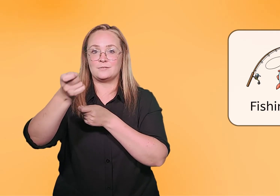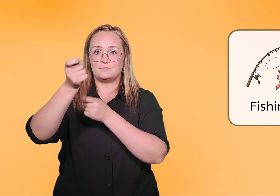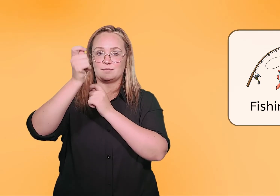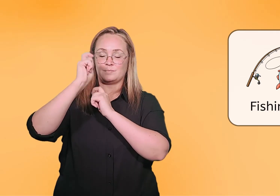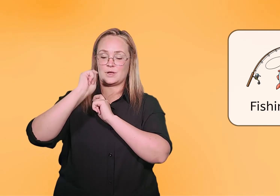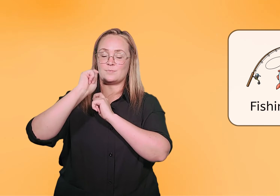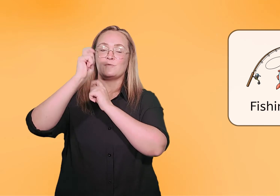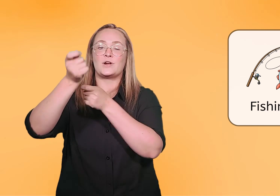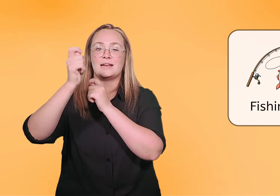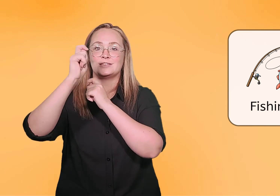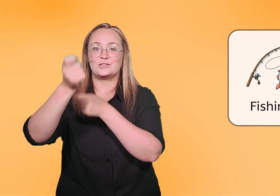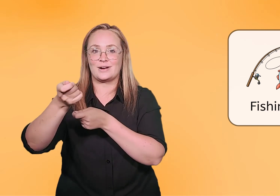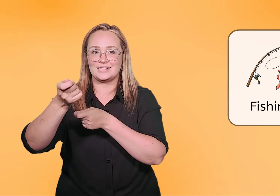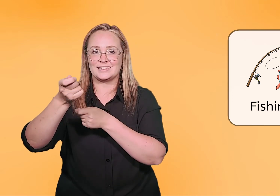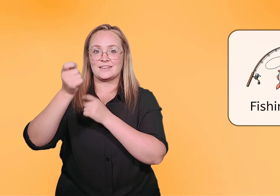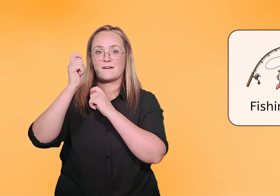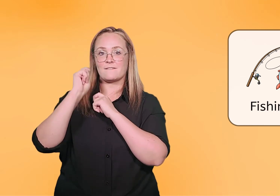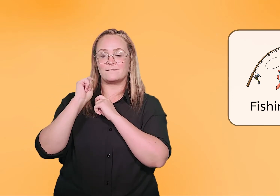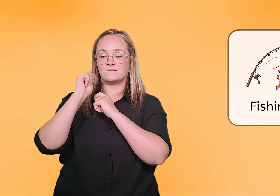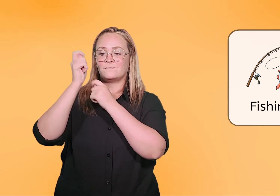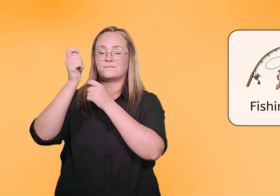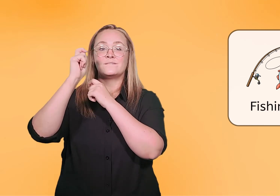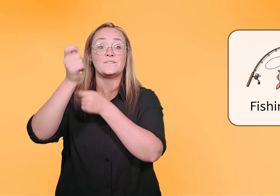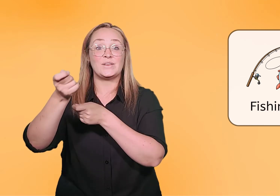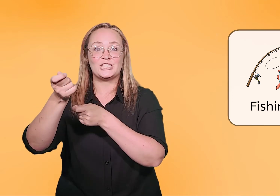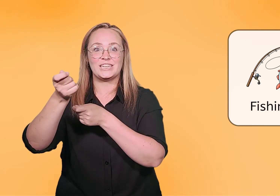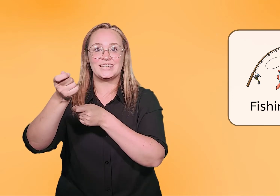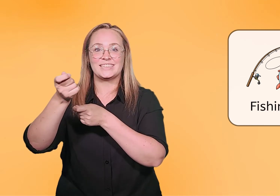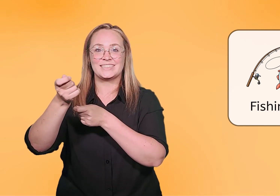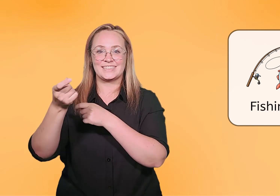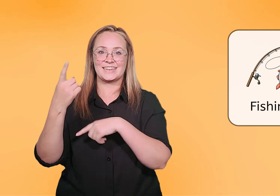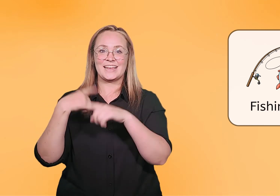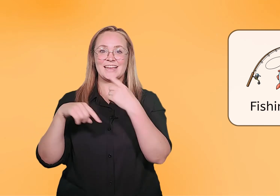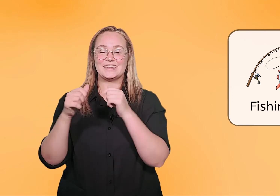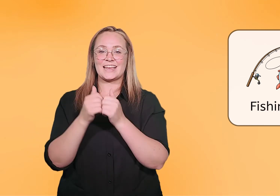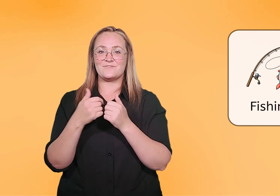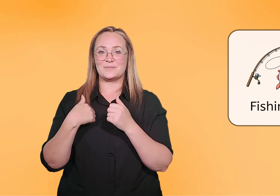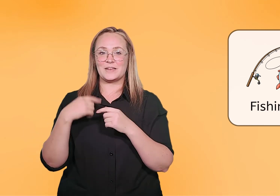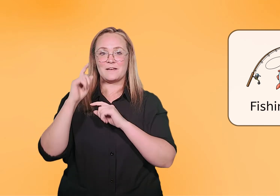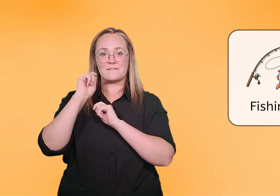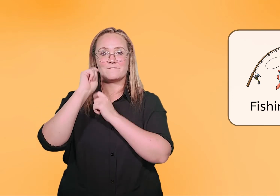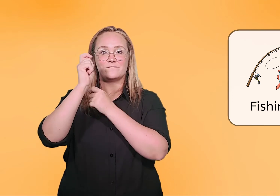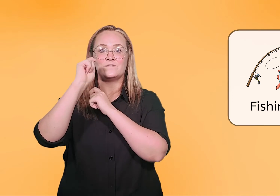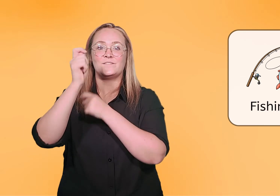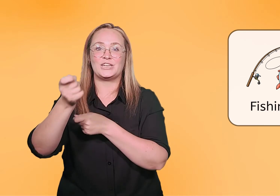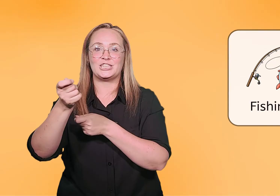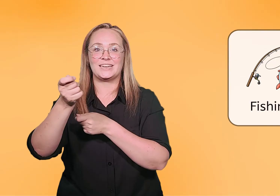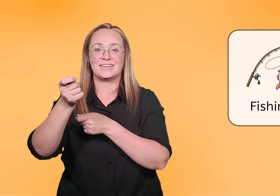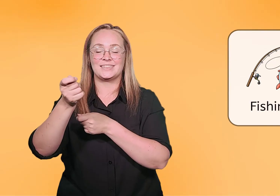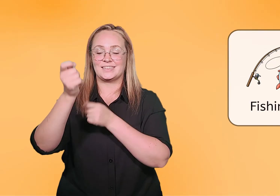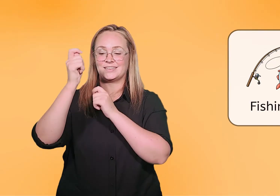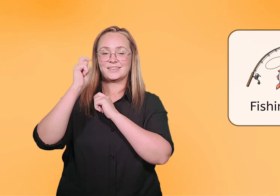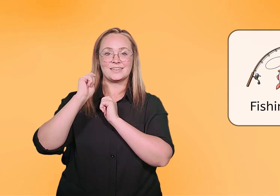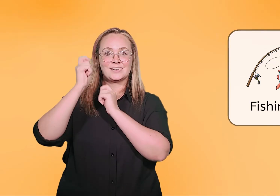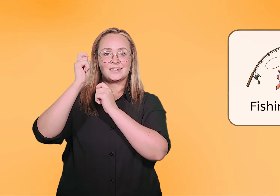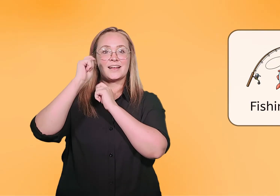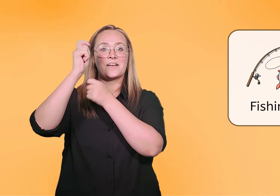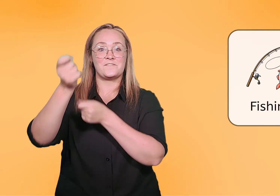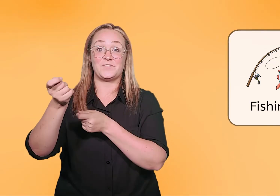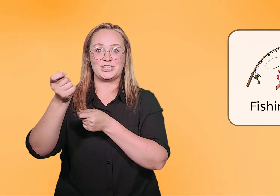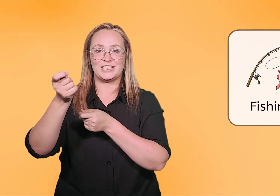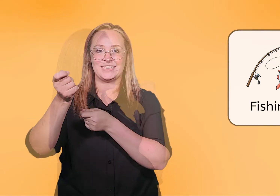and move your hands twice. Fishing. Sign it with me. Fishing, fishing.